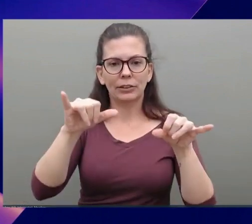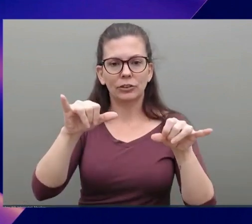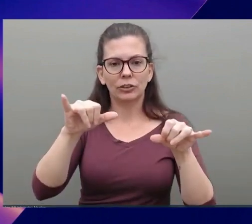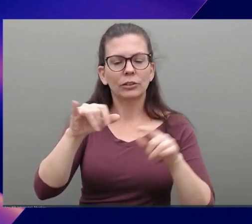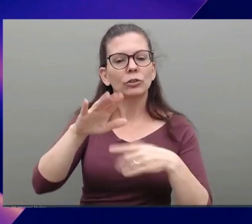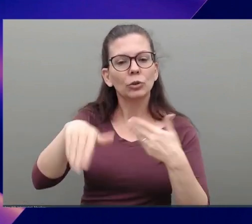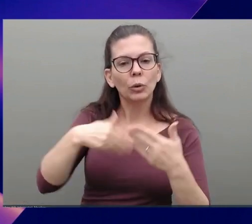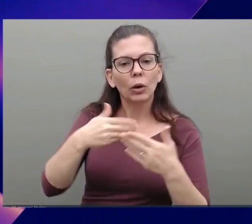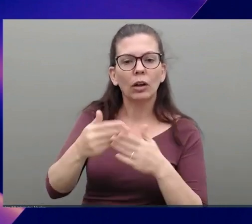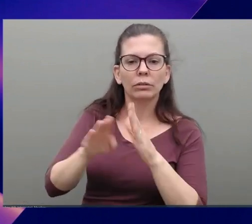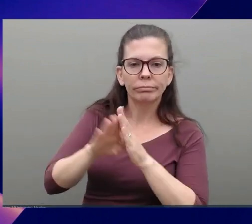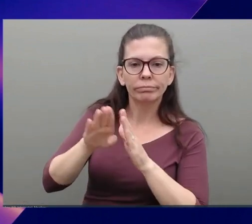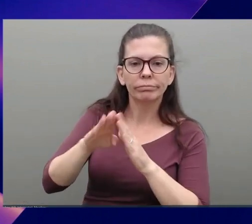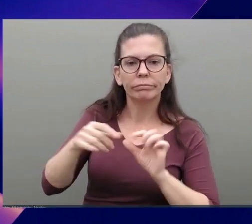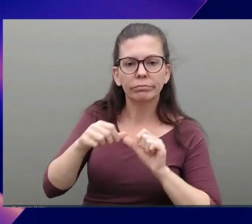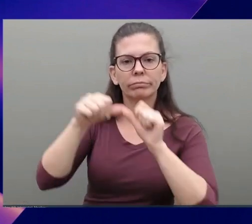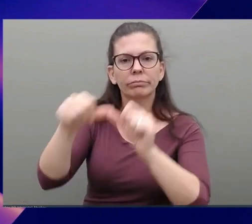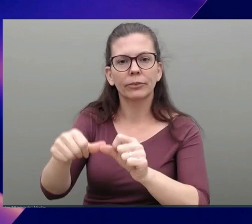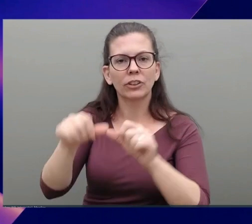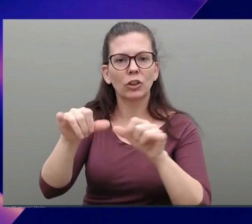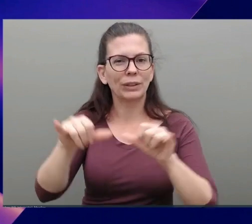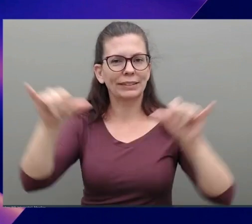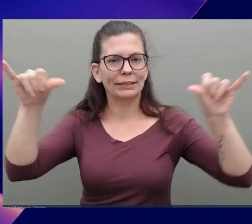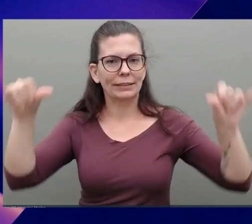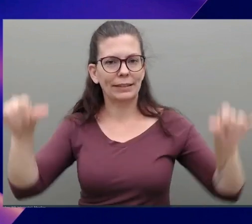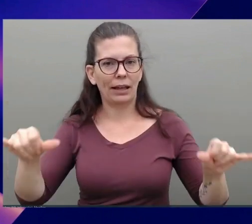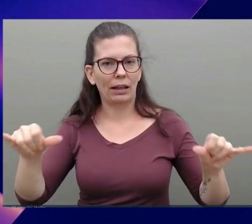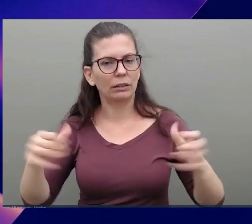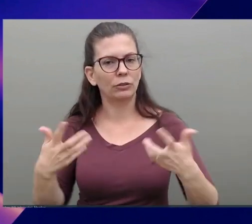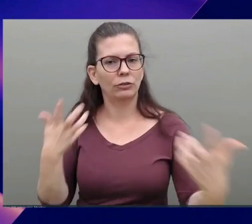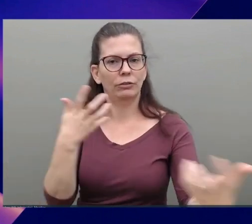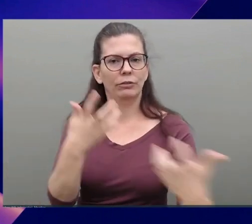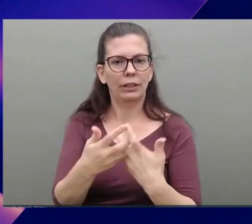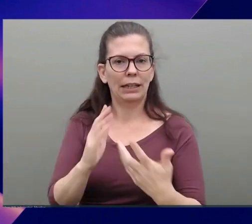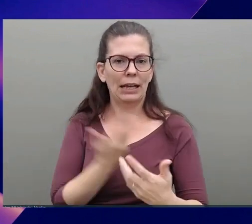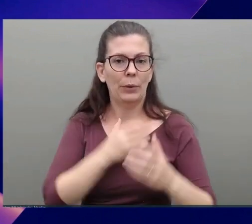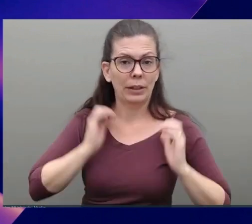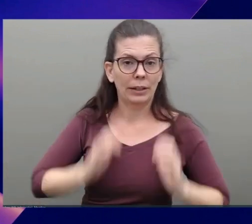so that the scale at which our customers develop machine learning models,